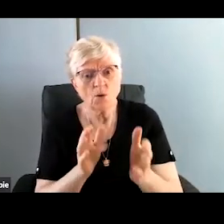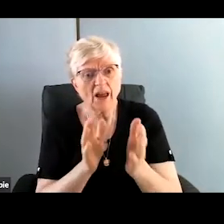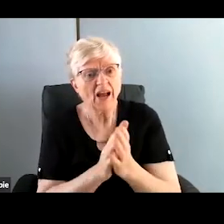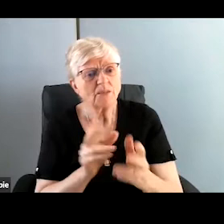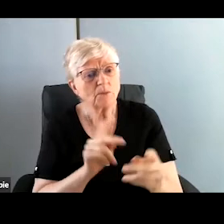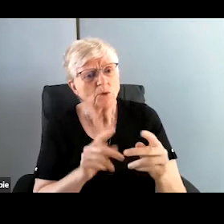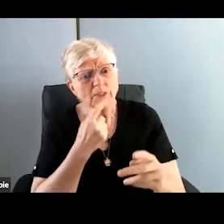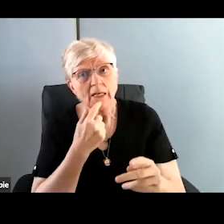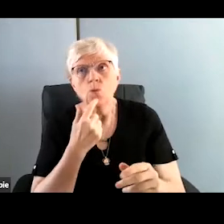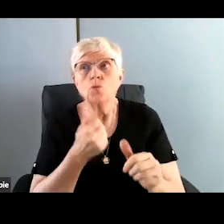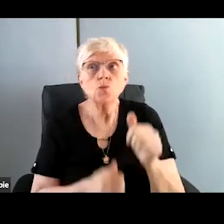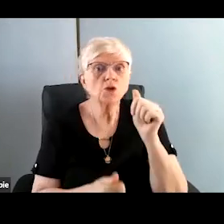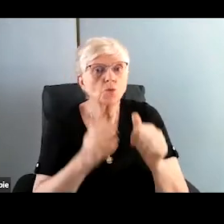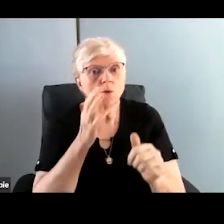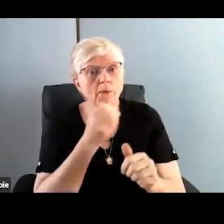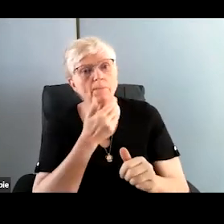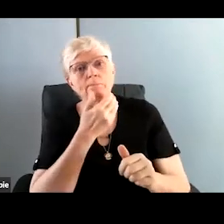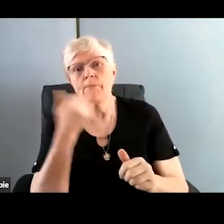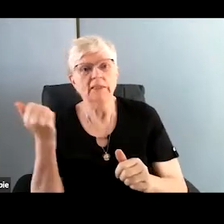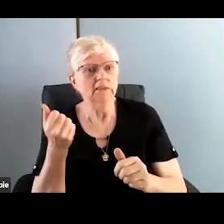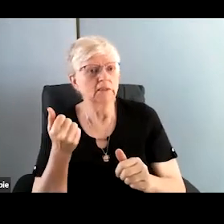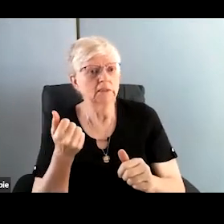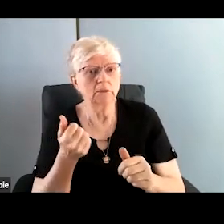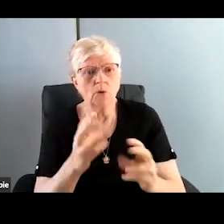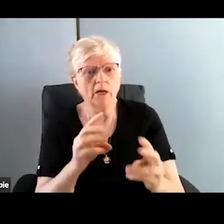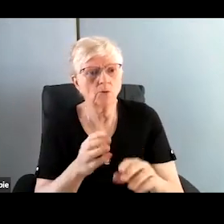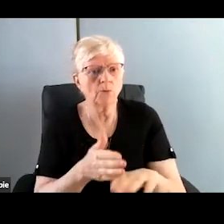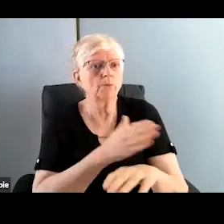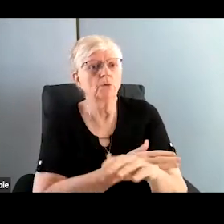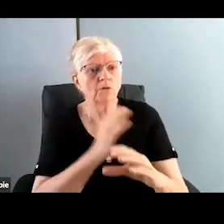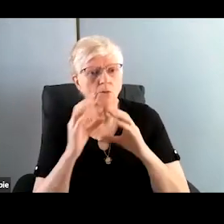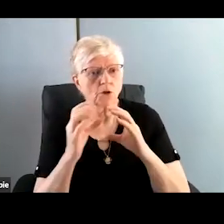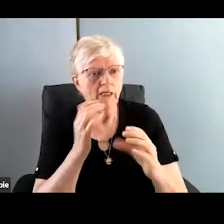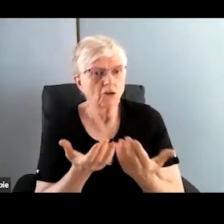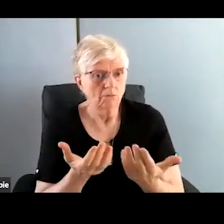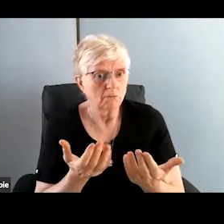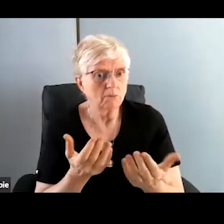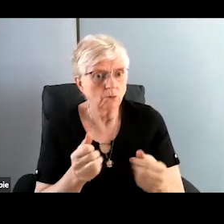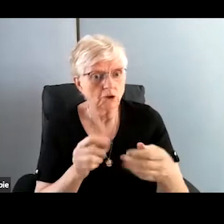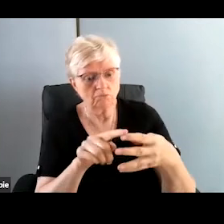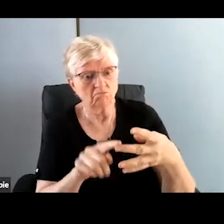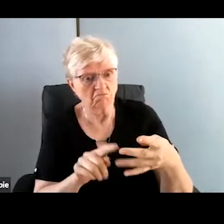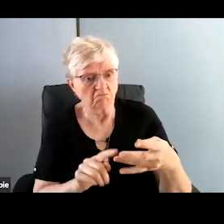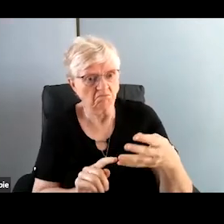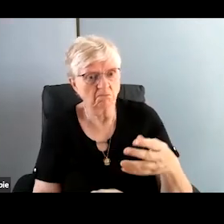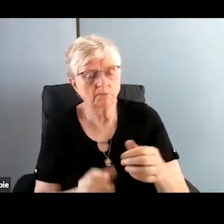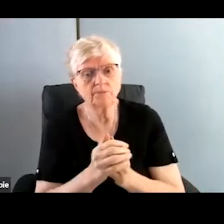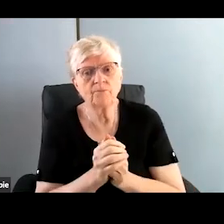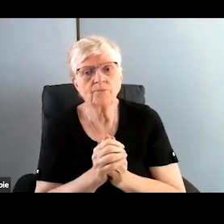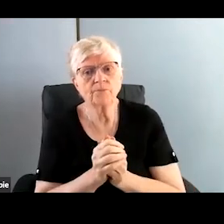TO RANK WHICH OF THESE WOULD MAKE IT EASIER IT EASIER FOR YOU TO COMMUNICATE WITH OTHERS. FOR YOU TO COMMUNICATE WITH OTHERS.